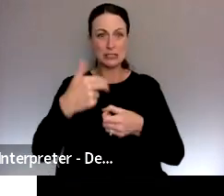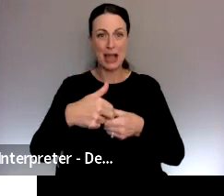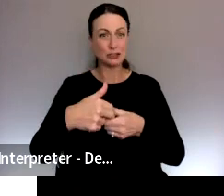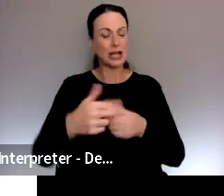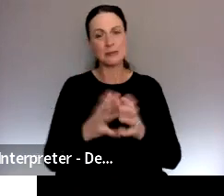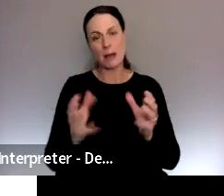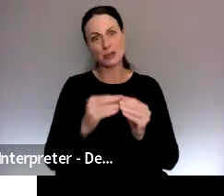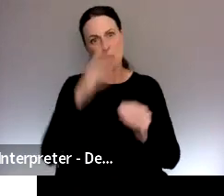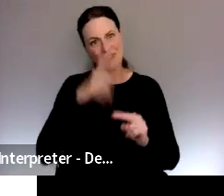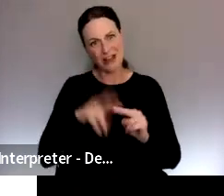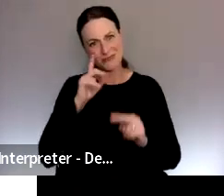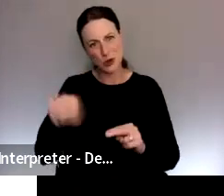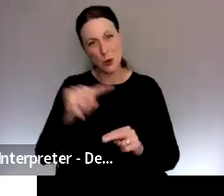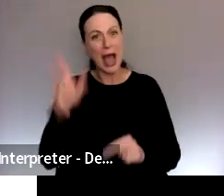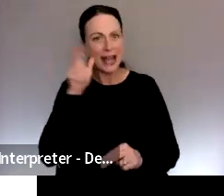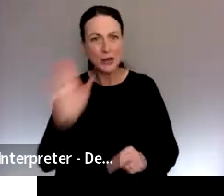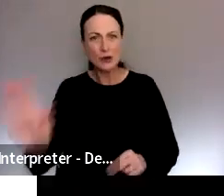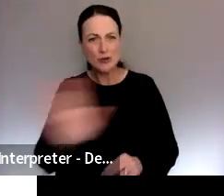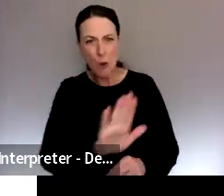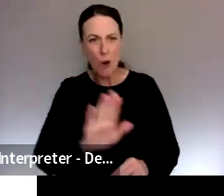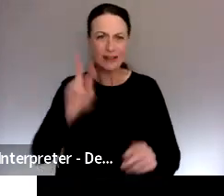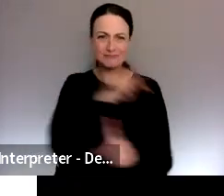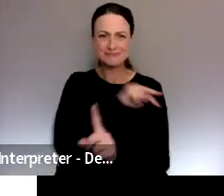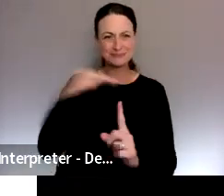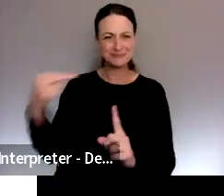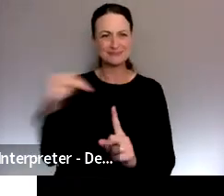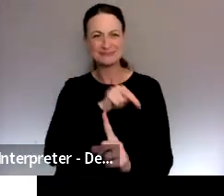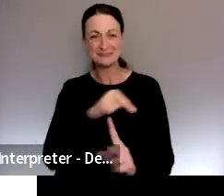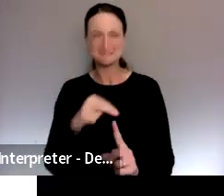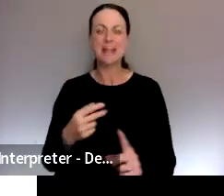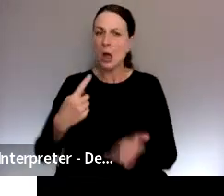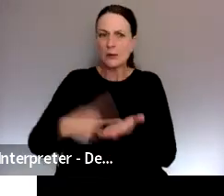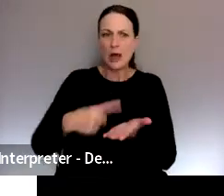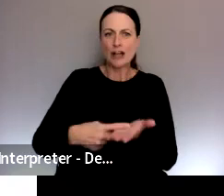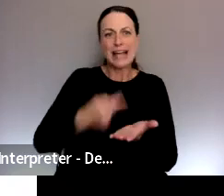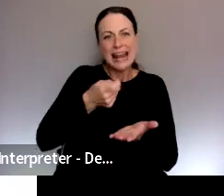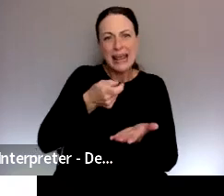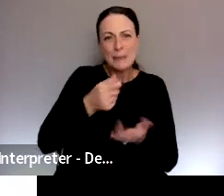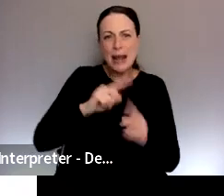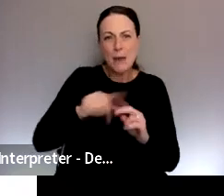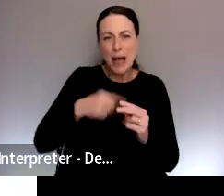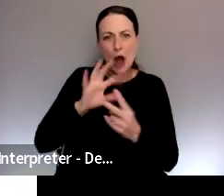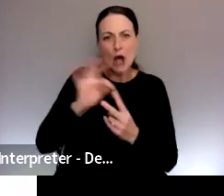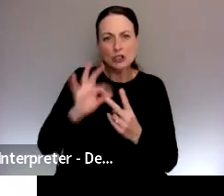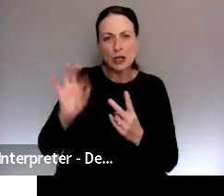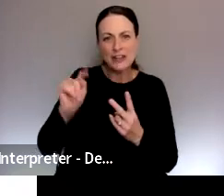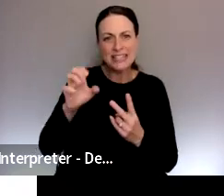because it's much more fun for you and I get to hear from you. We talked just a tiny bit about alternative text tags.